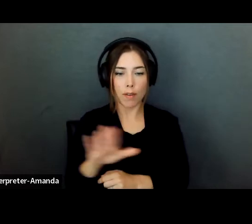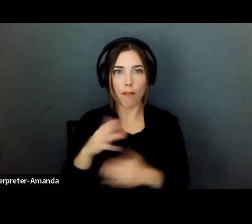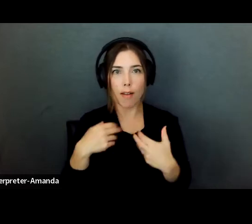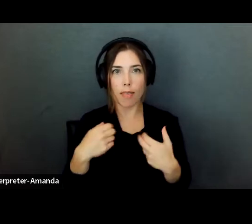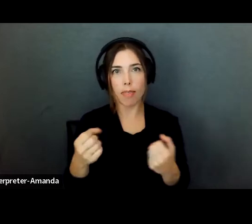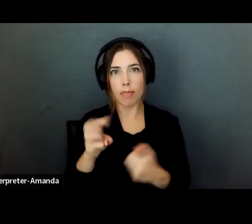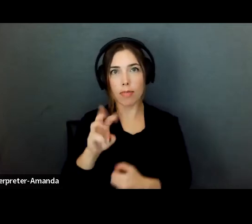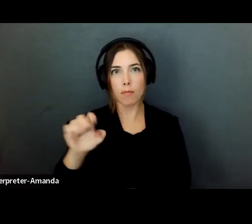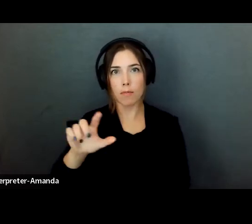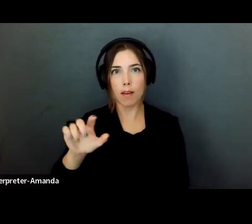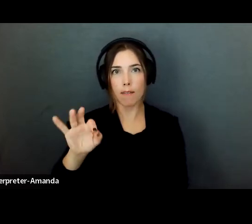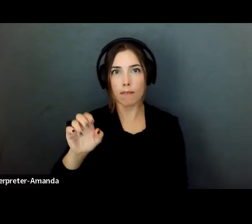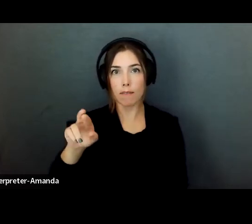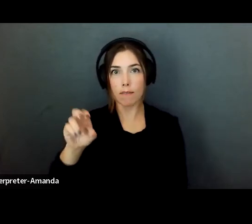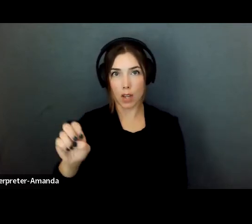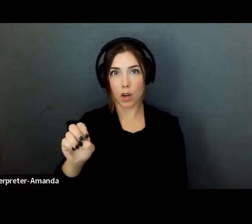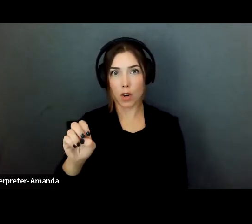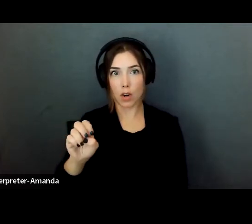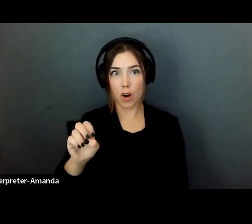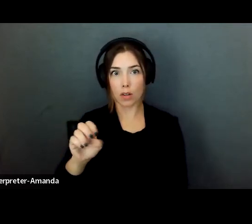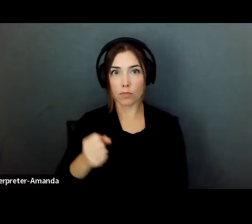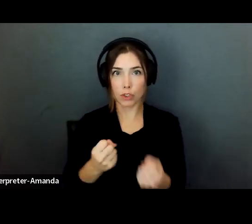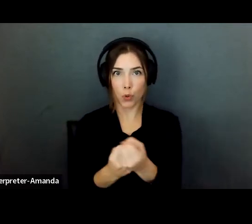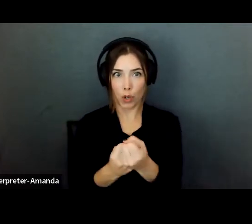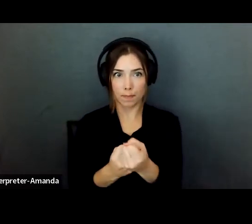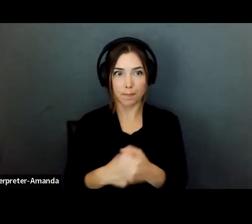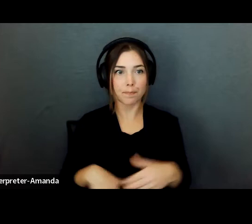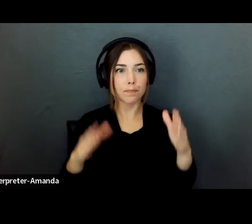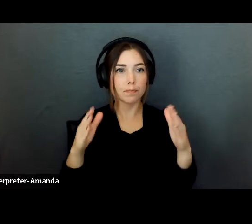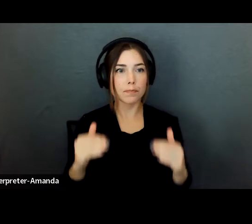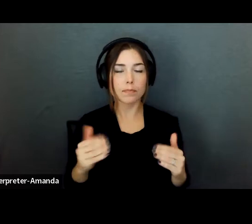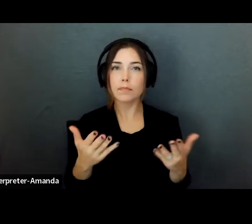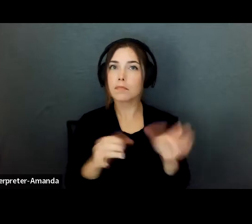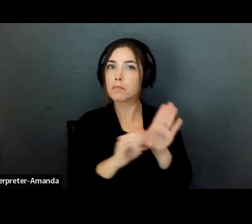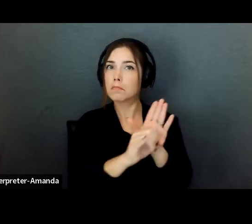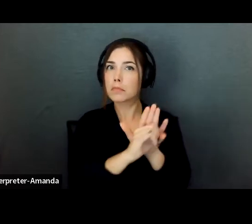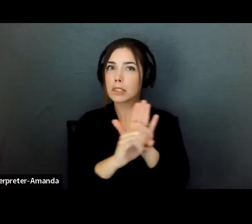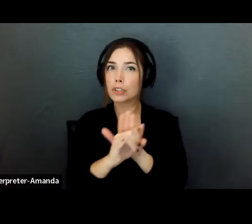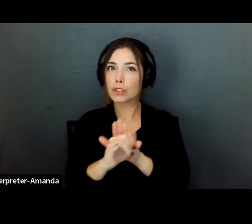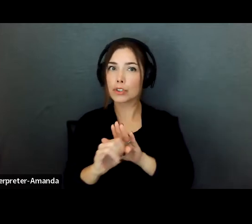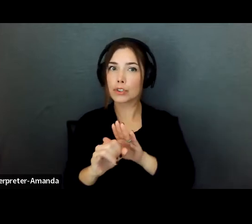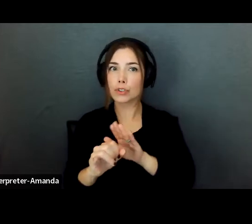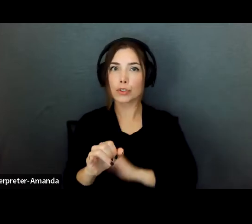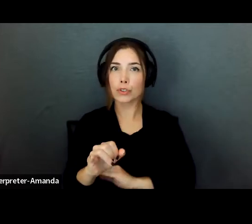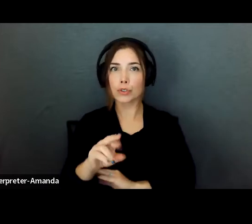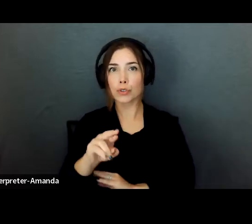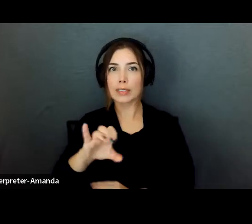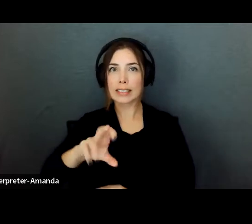It may identify any risk factors so that supports can engage to minimize those.